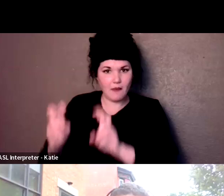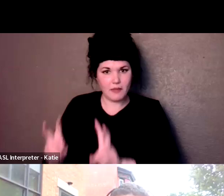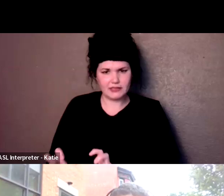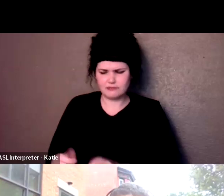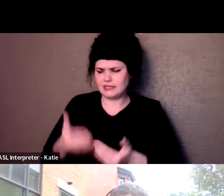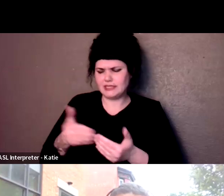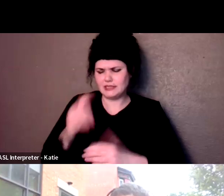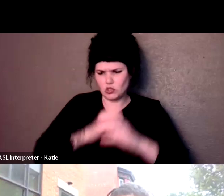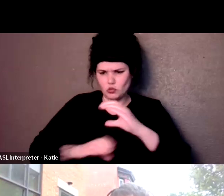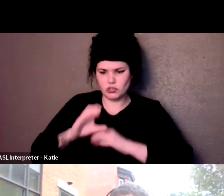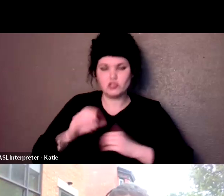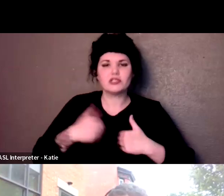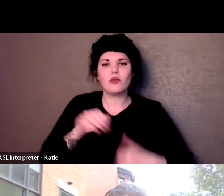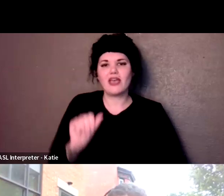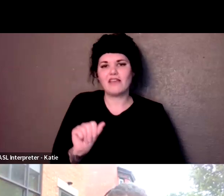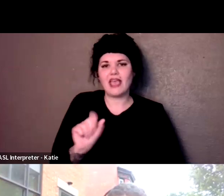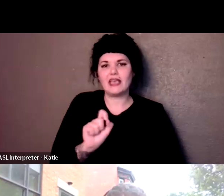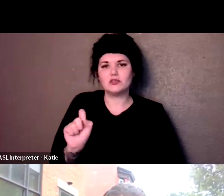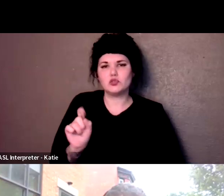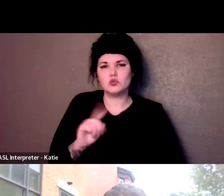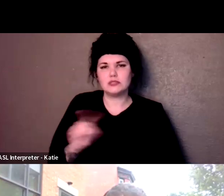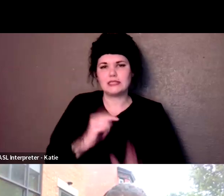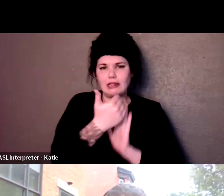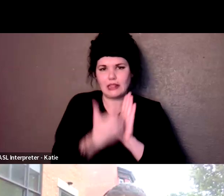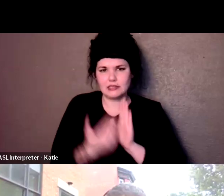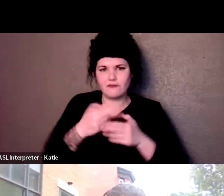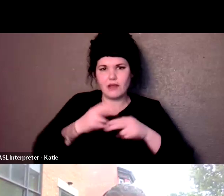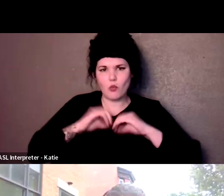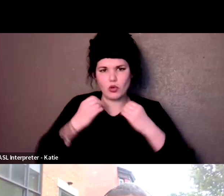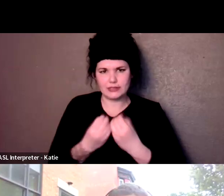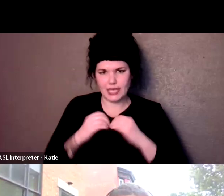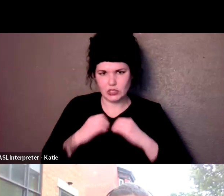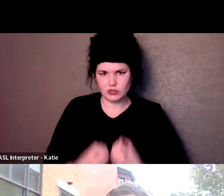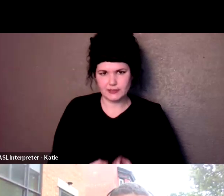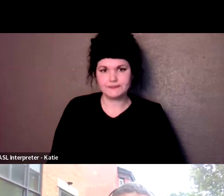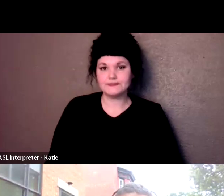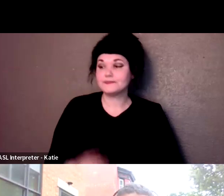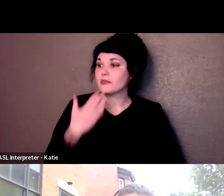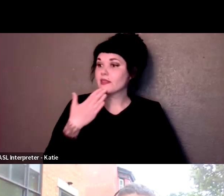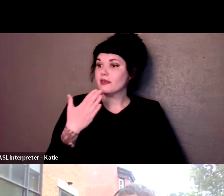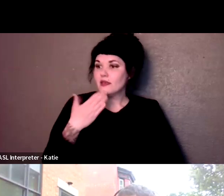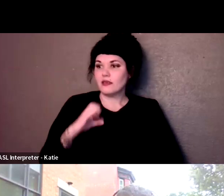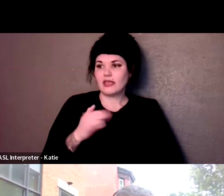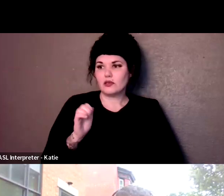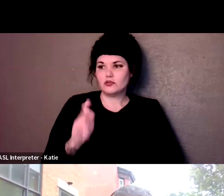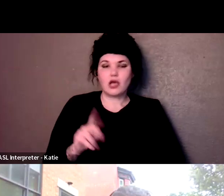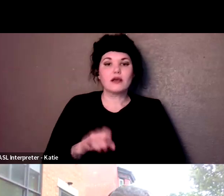organization. CASSANDRA: All right, thank you, Chuck. The next question